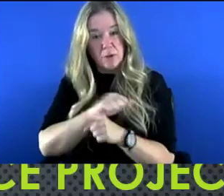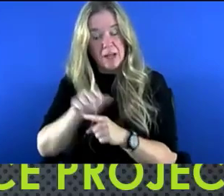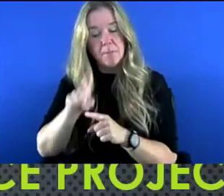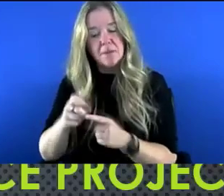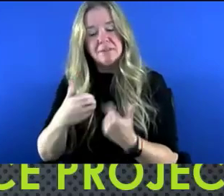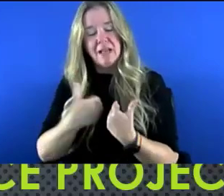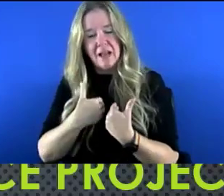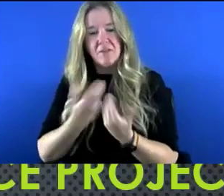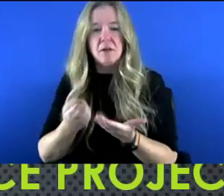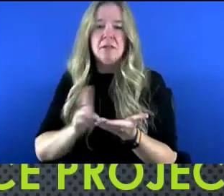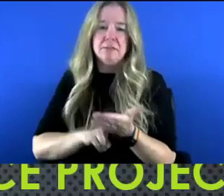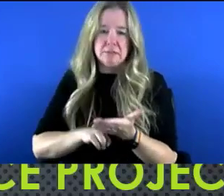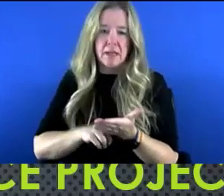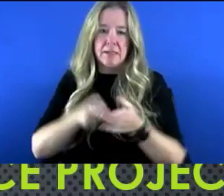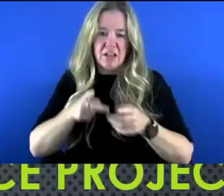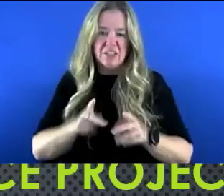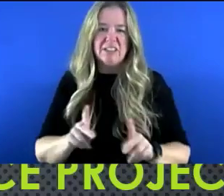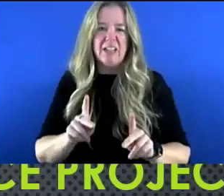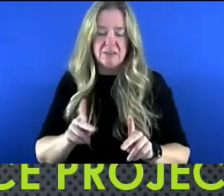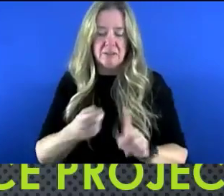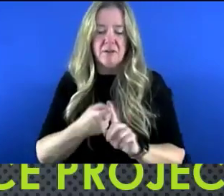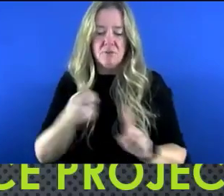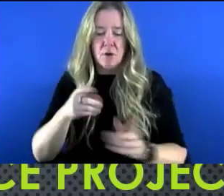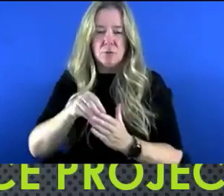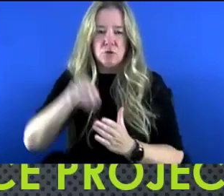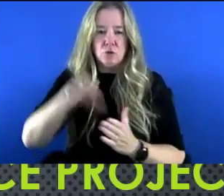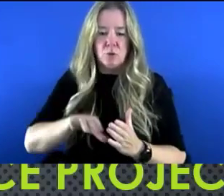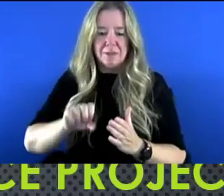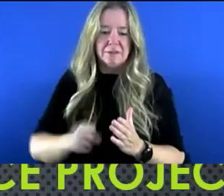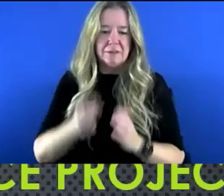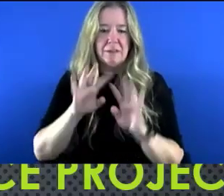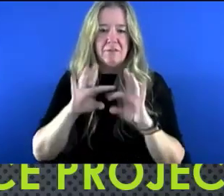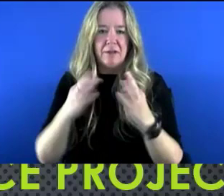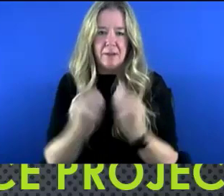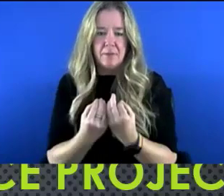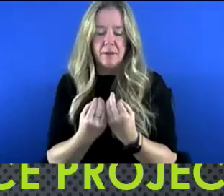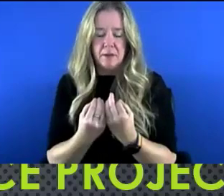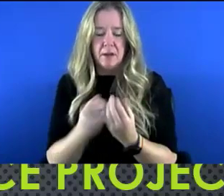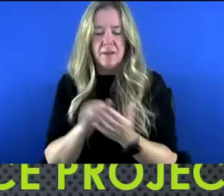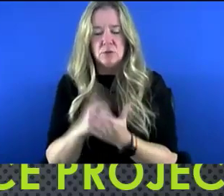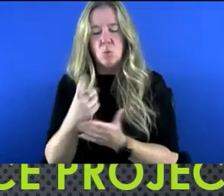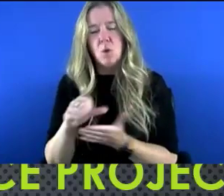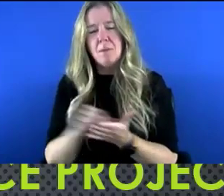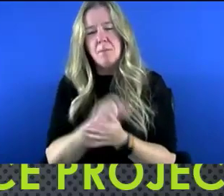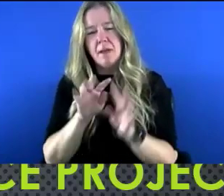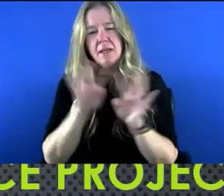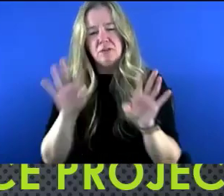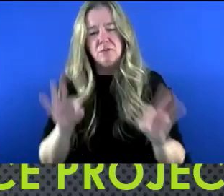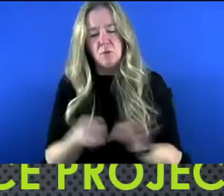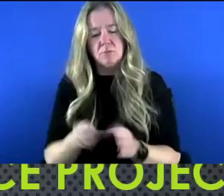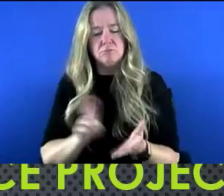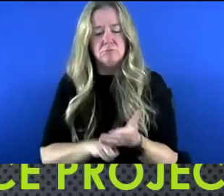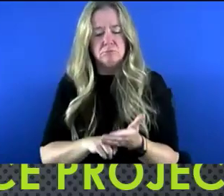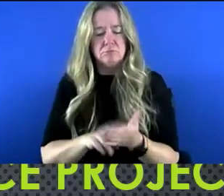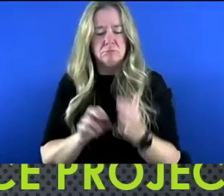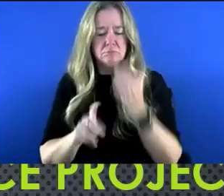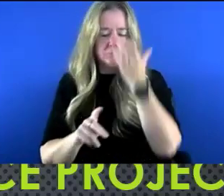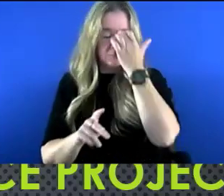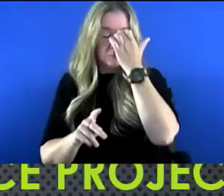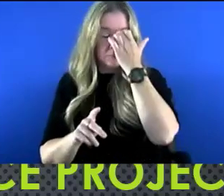a signed consent form from the student's family. It's just a one page form and it's easy to get.